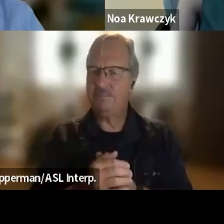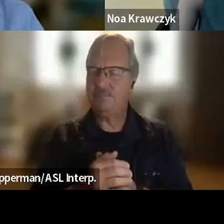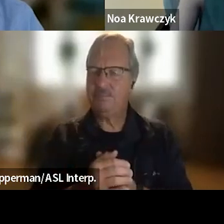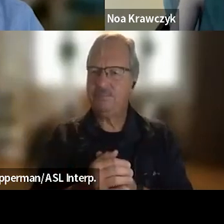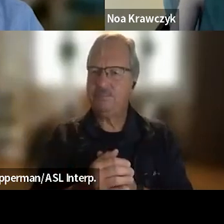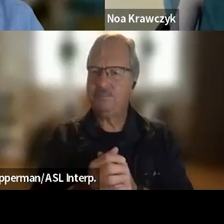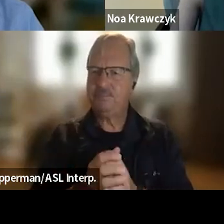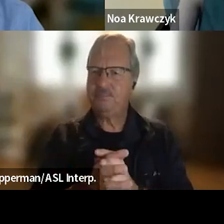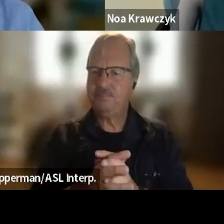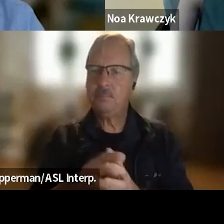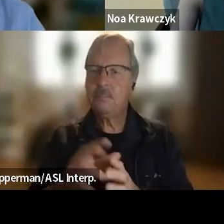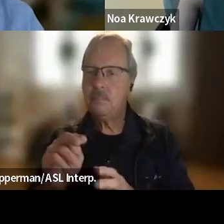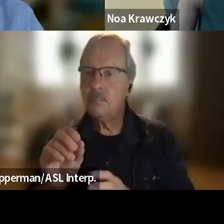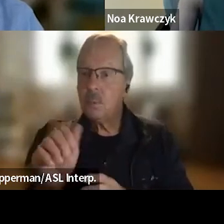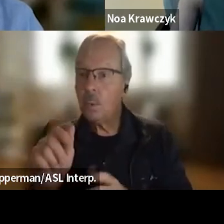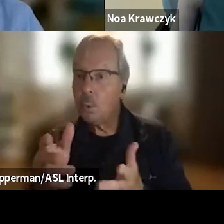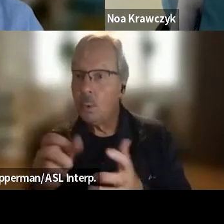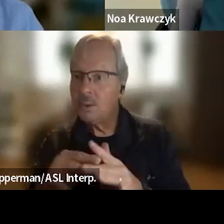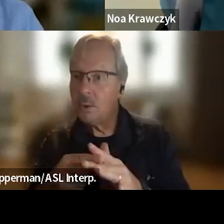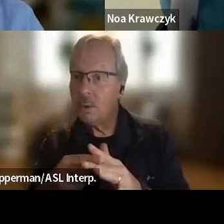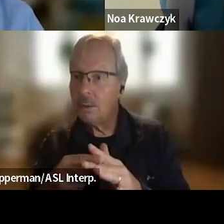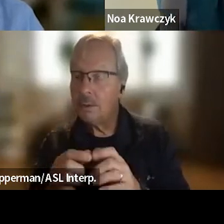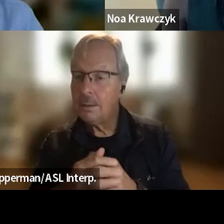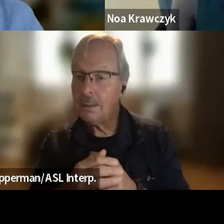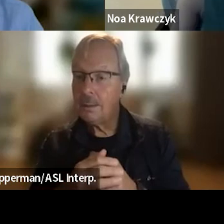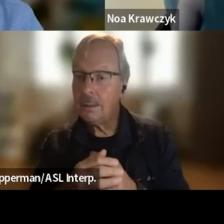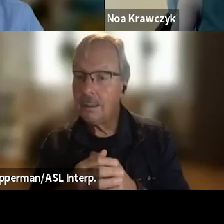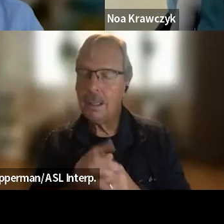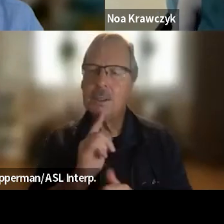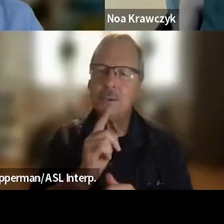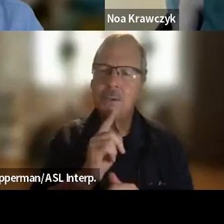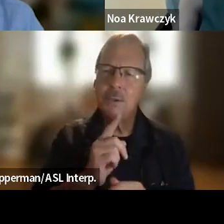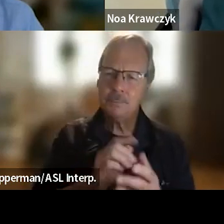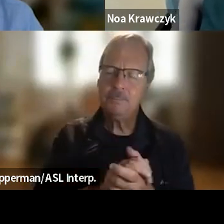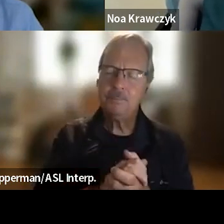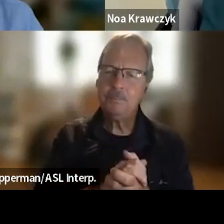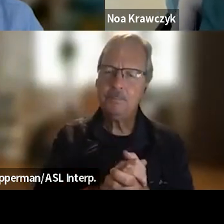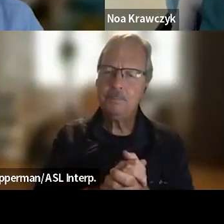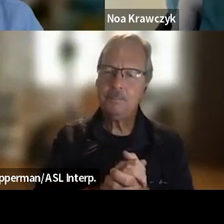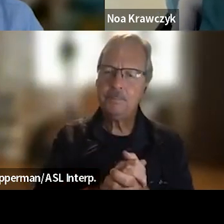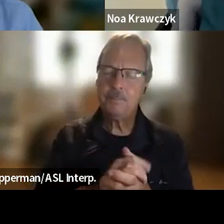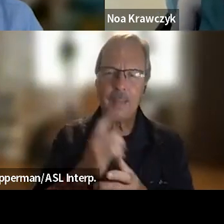Noa, you wanna take a stab? Sure. So I mean, I think Steve can speak